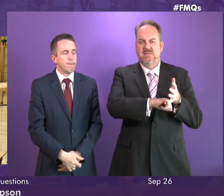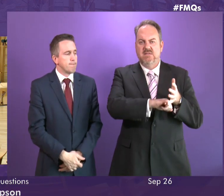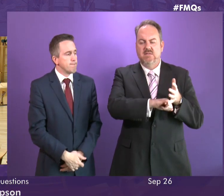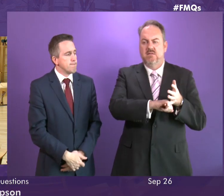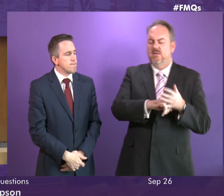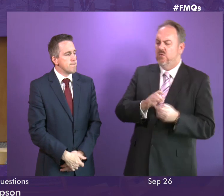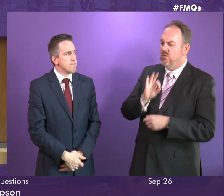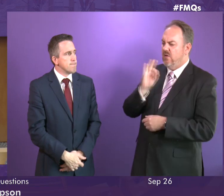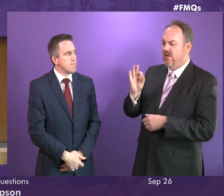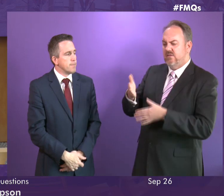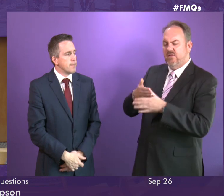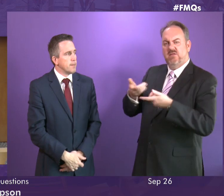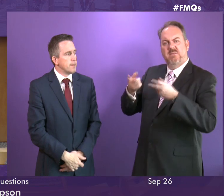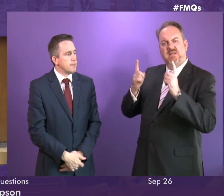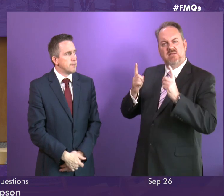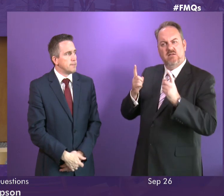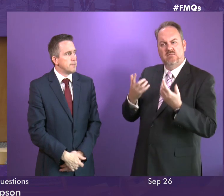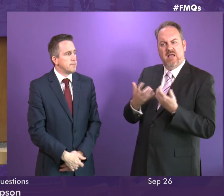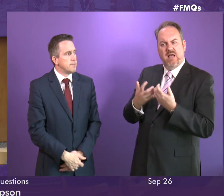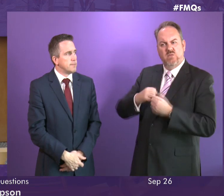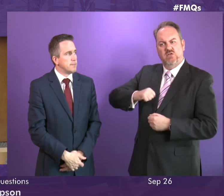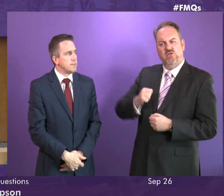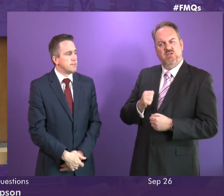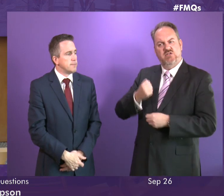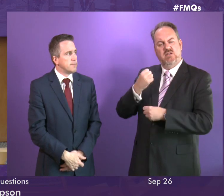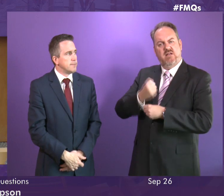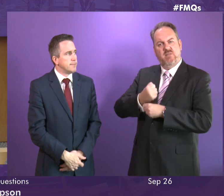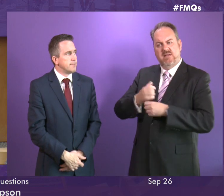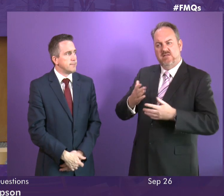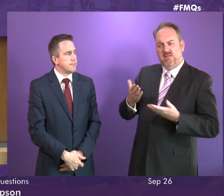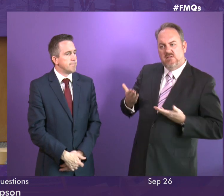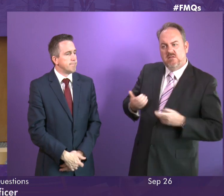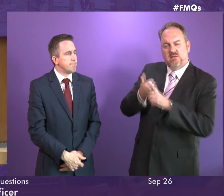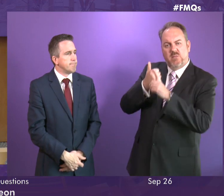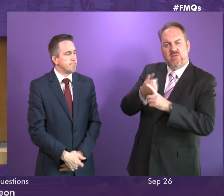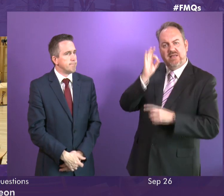To ask the First Minister how the Scottish Government is helping councils to prepare for Brexit. (S5F-03573)